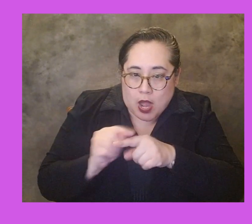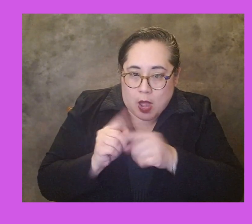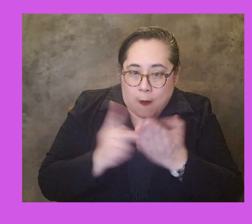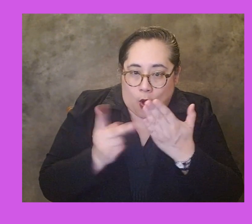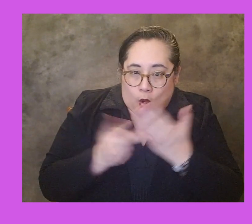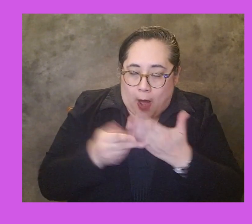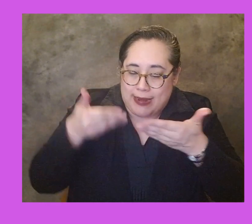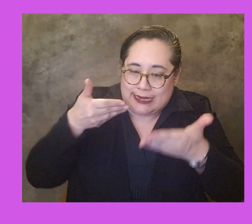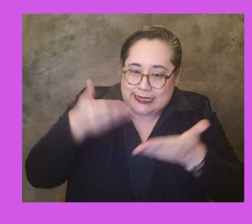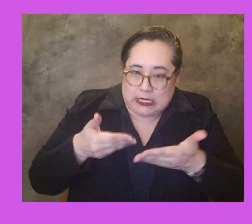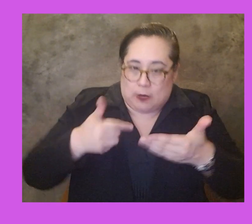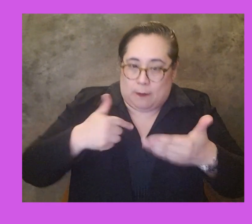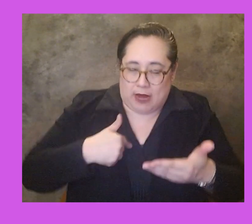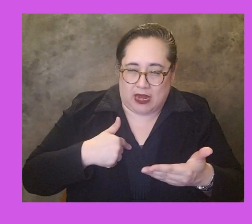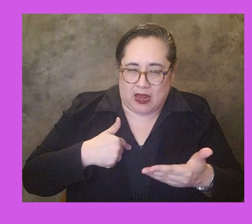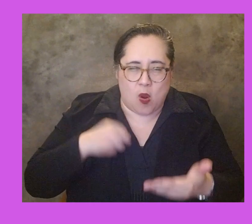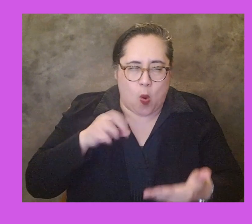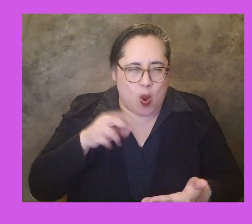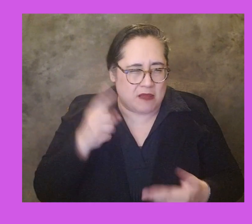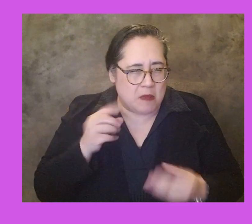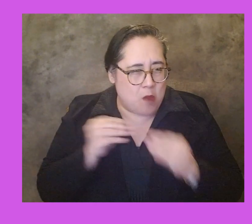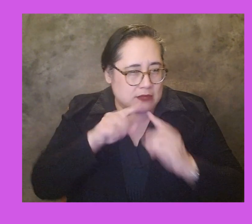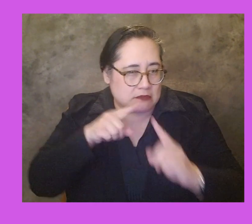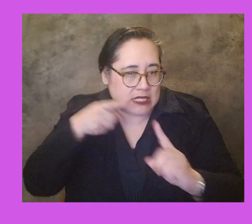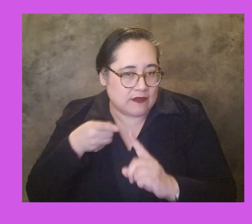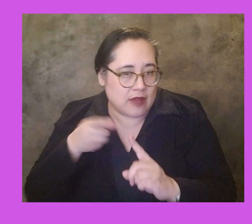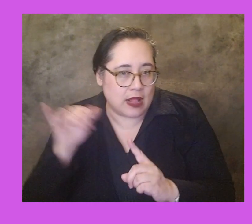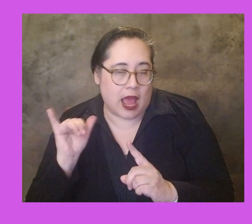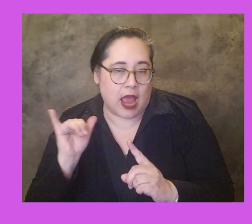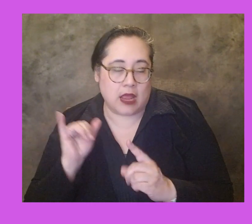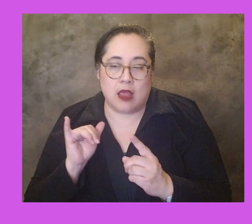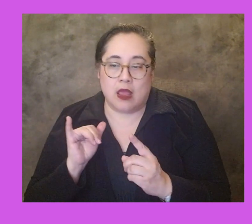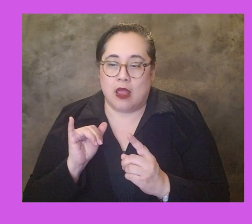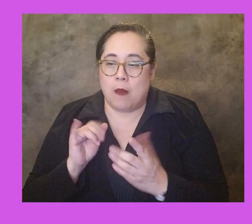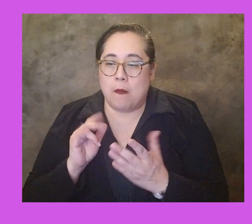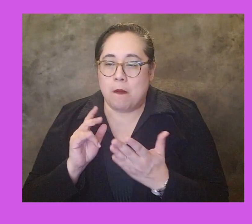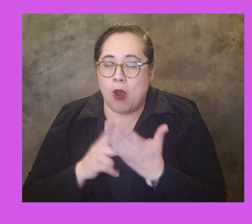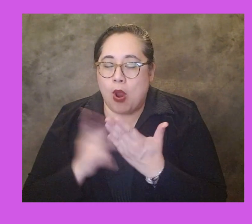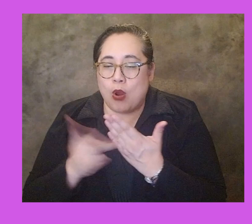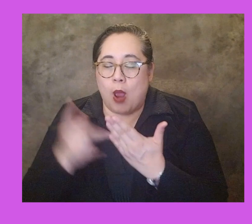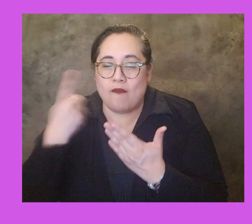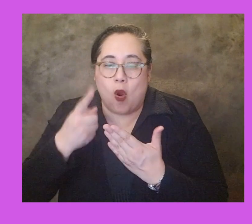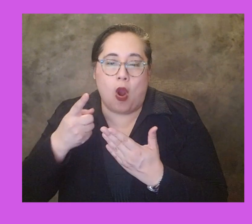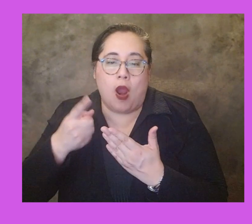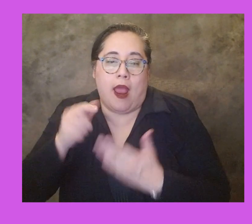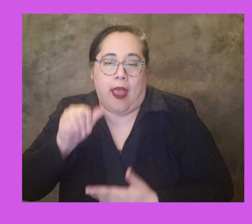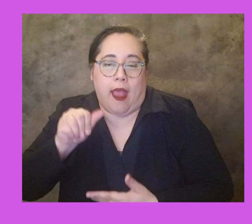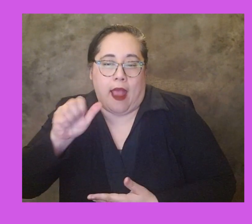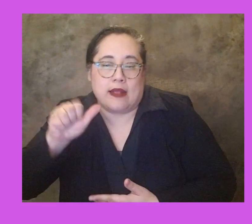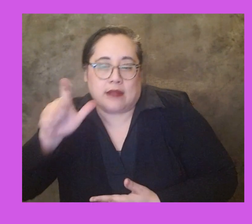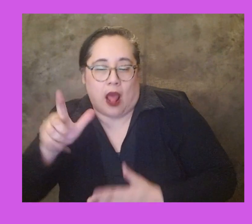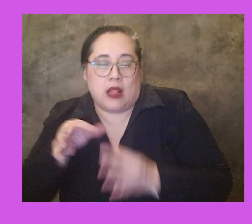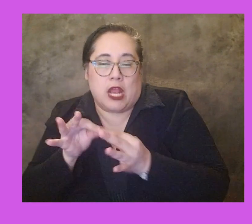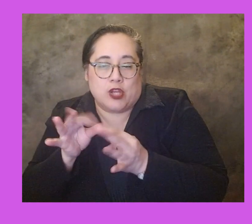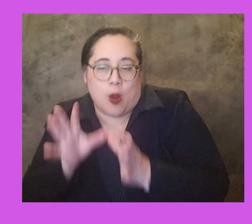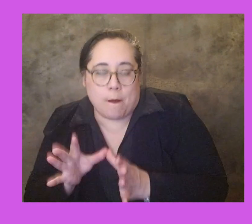Start looking online for interpreter training programs ... near me or something more specific,